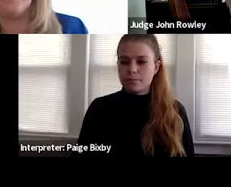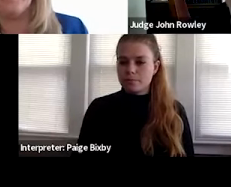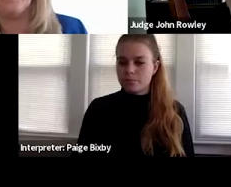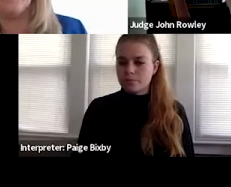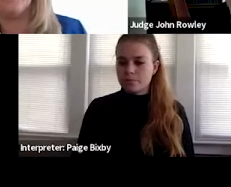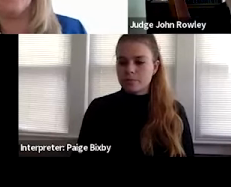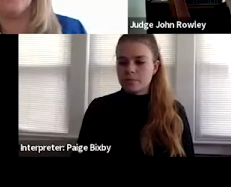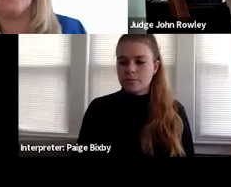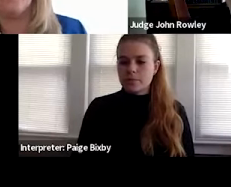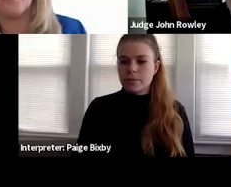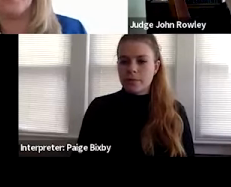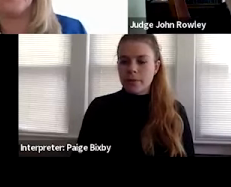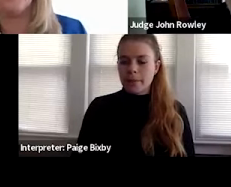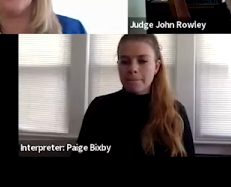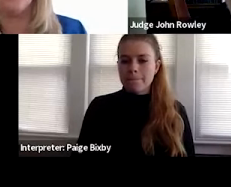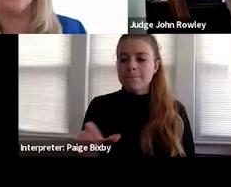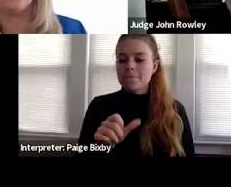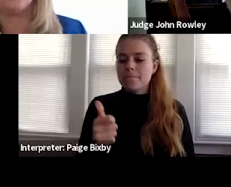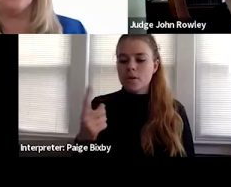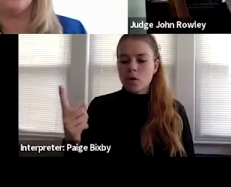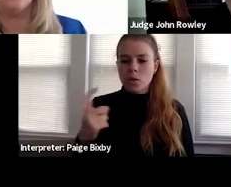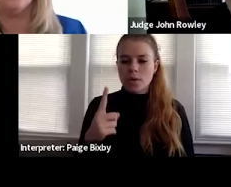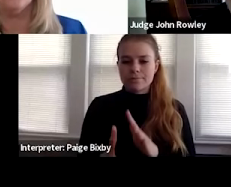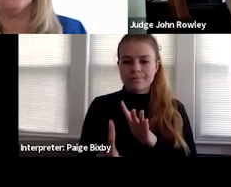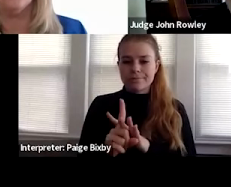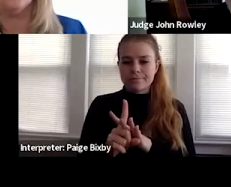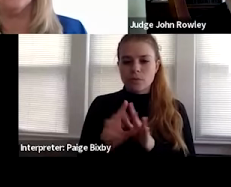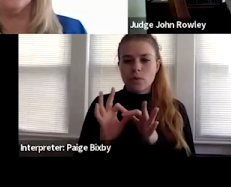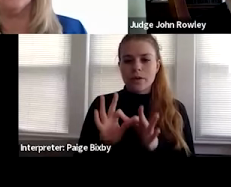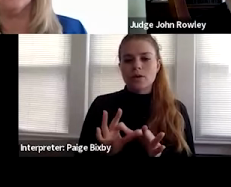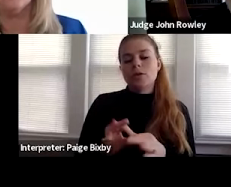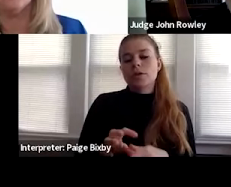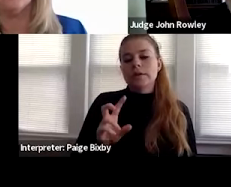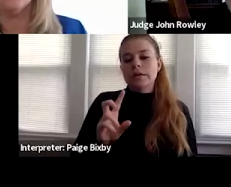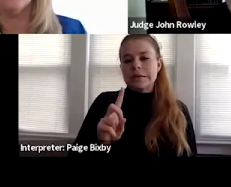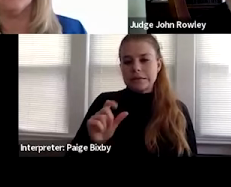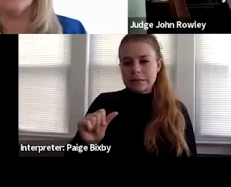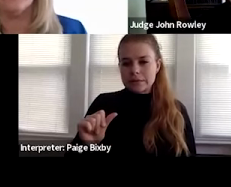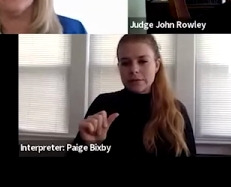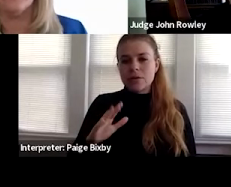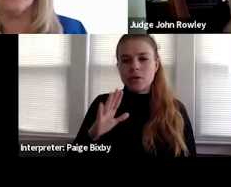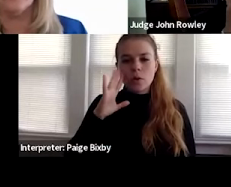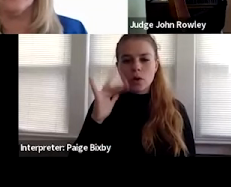Another question that came in was regarding defense attorneys, and we know that in many jurisdictions defense attorneys